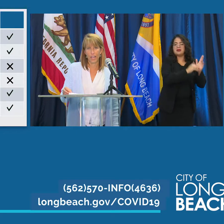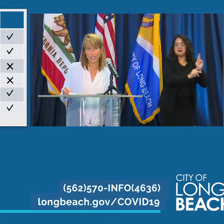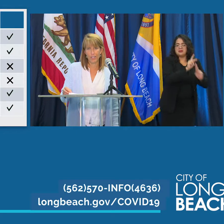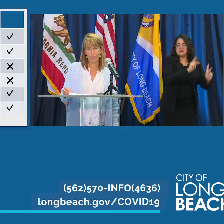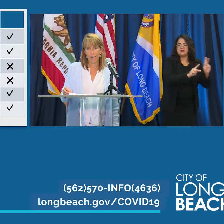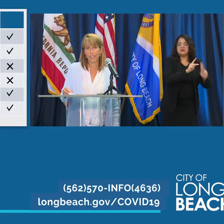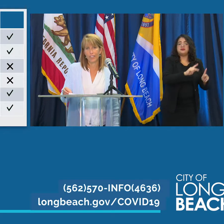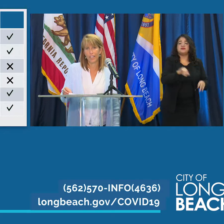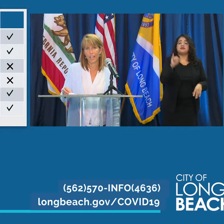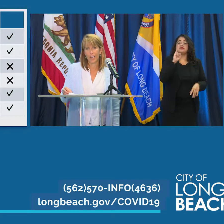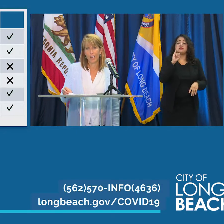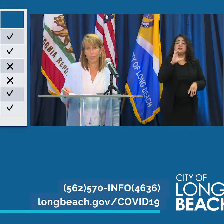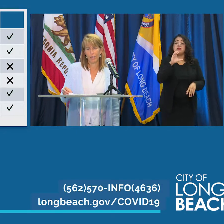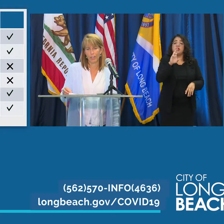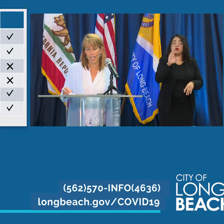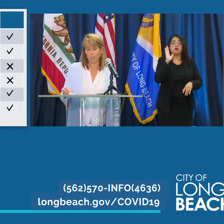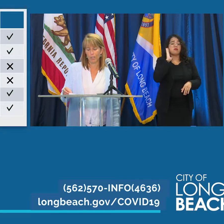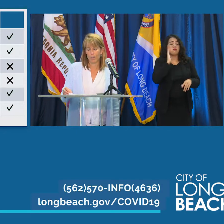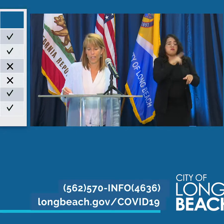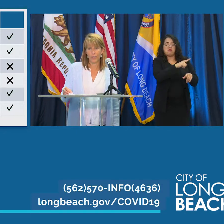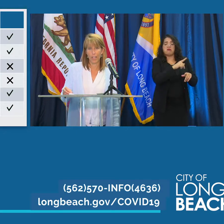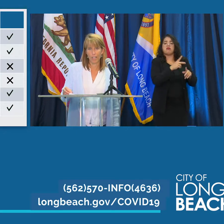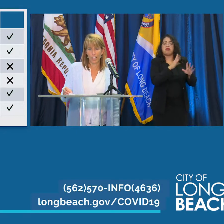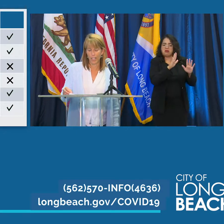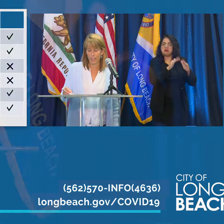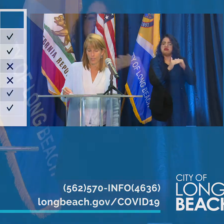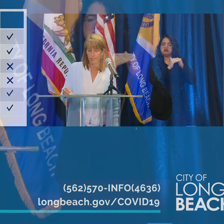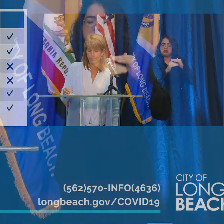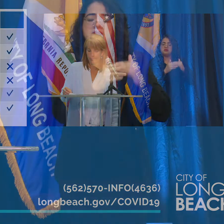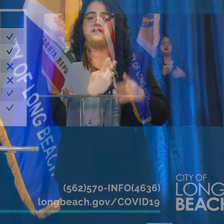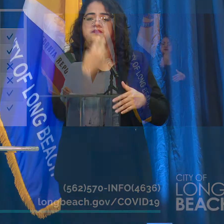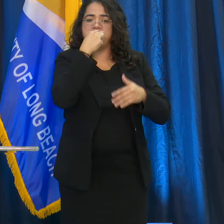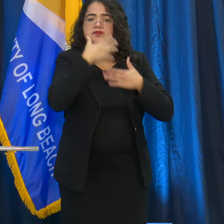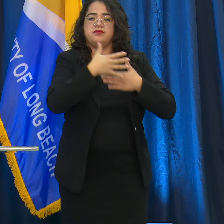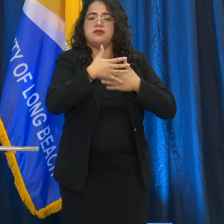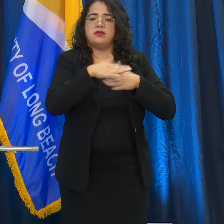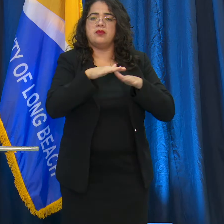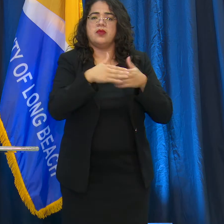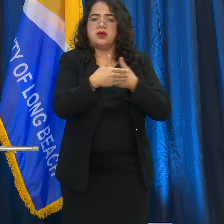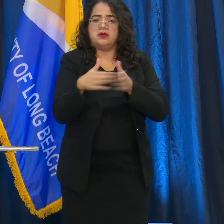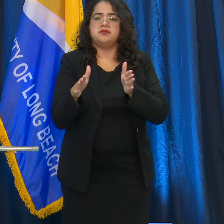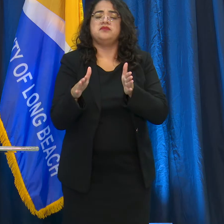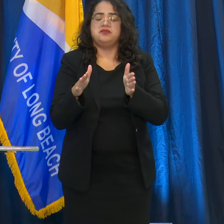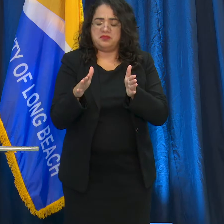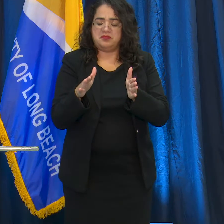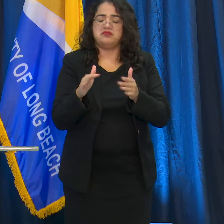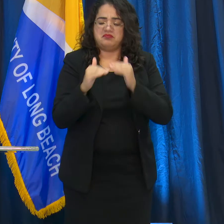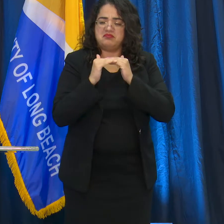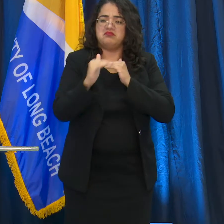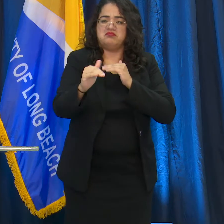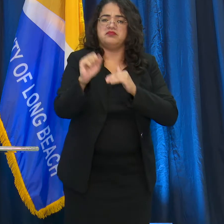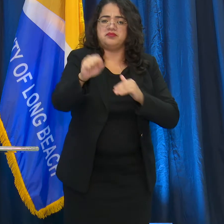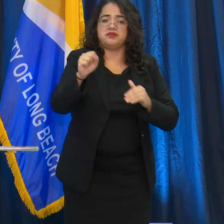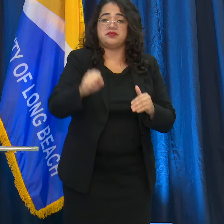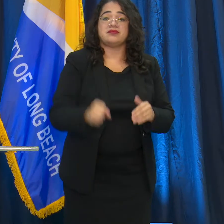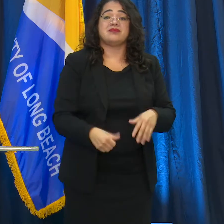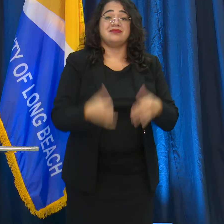ICU beds regular hospital beds and ventilators. Since we last shared with you more people under the age of 30 are